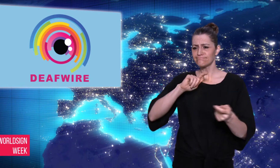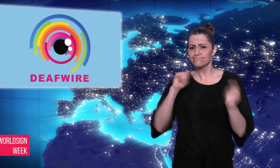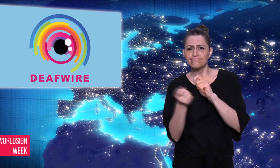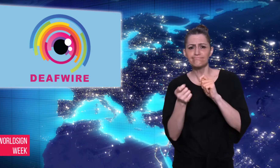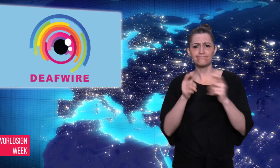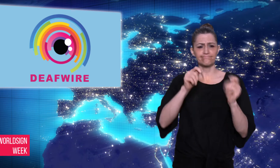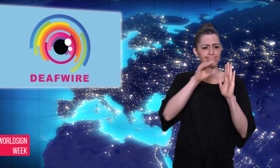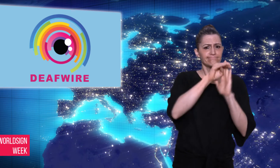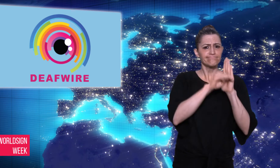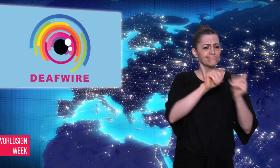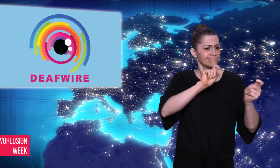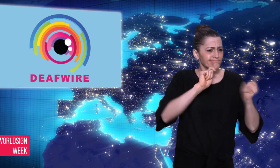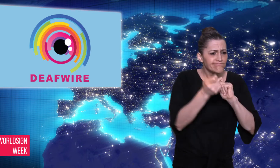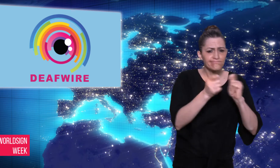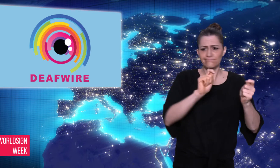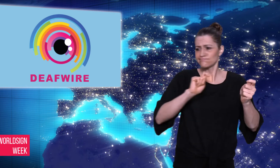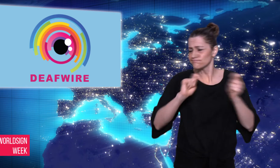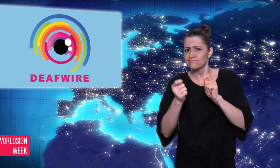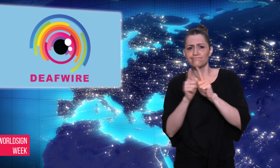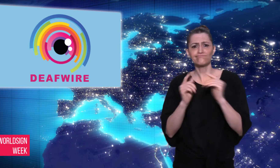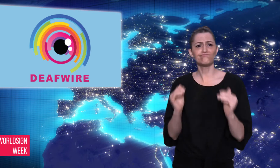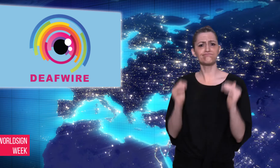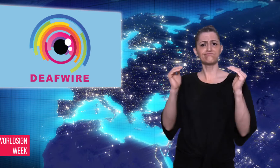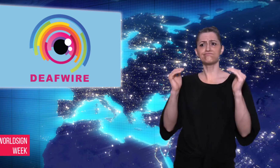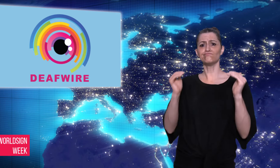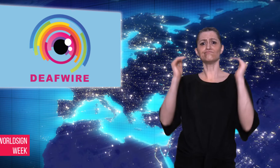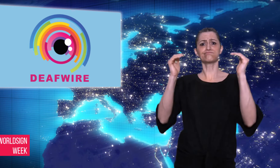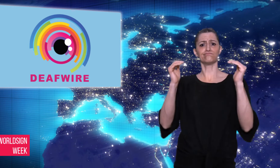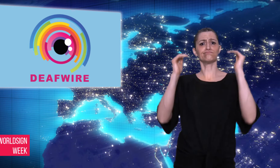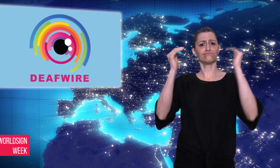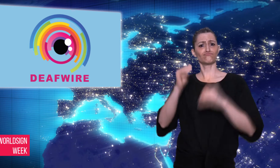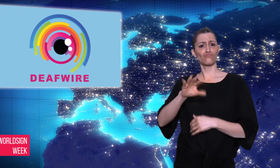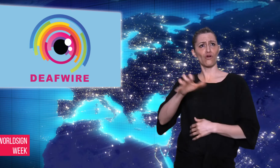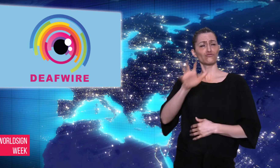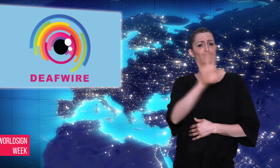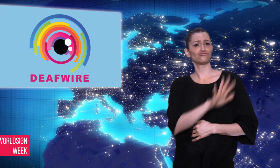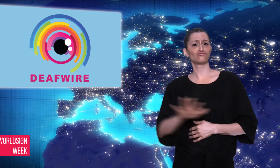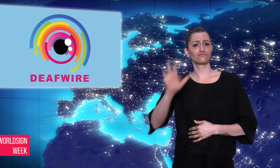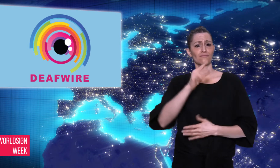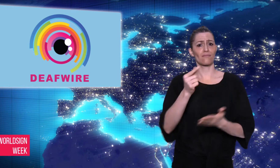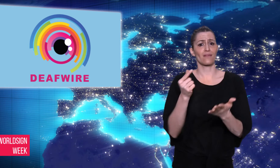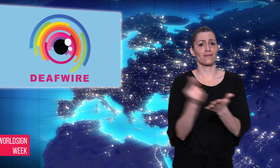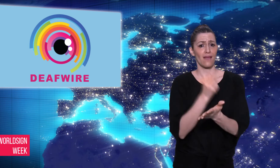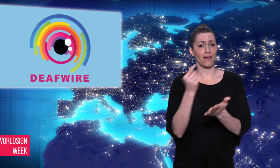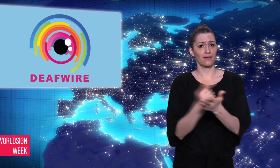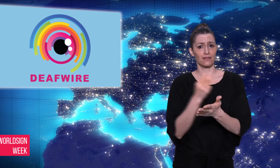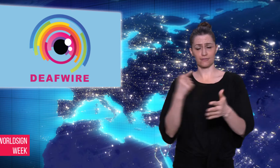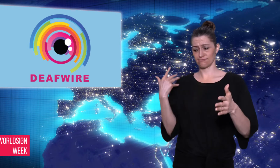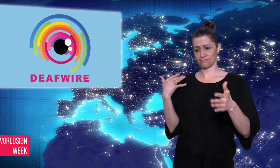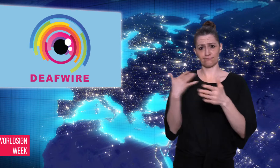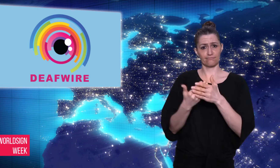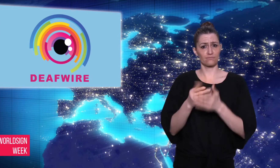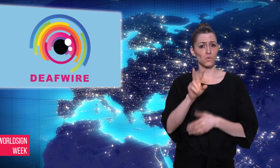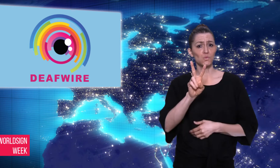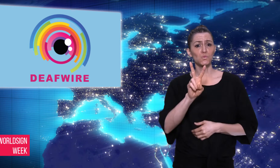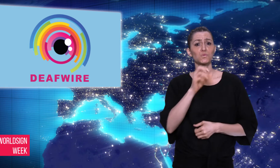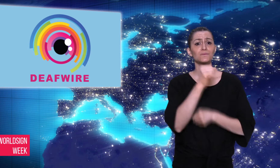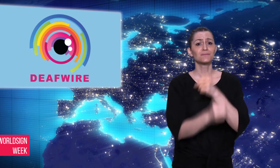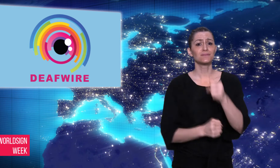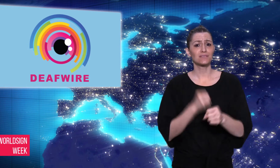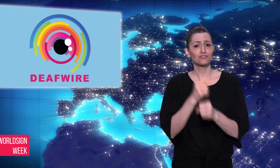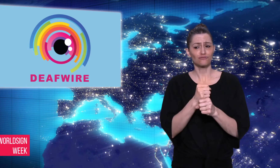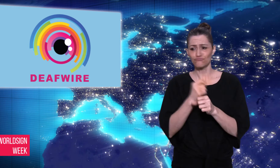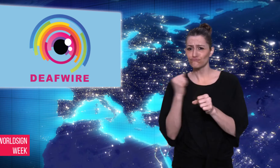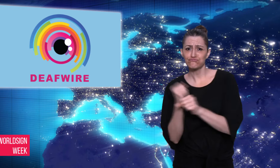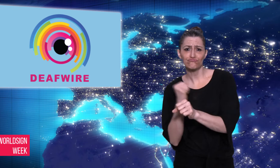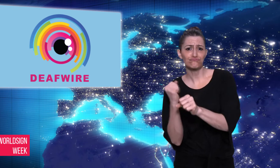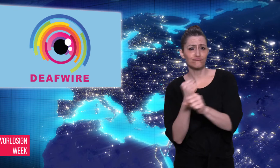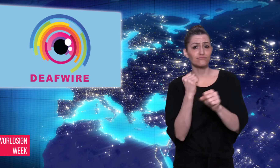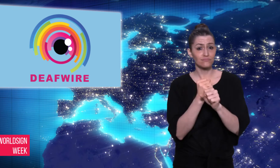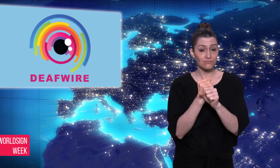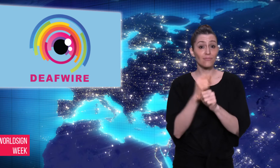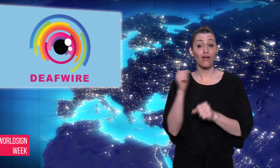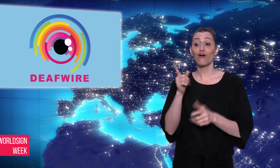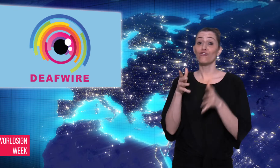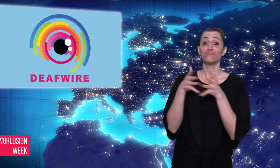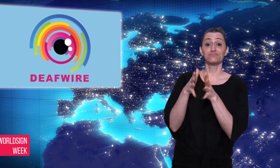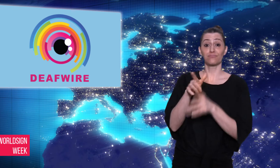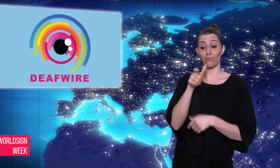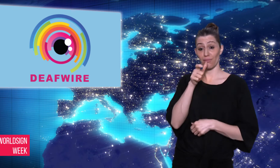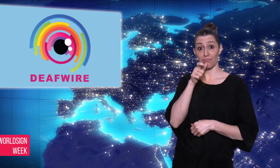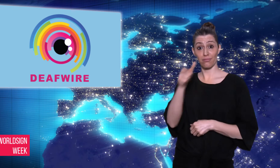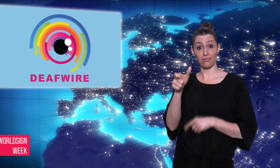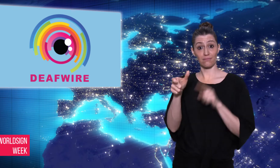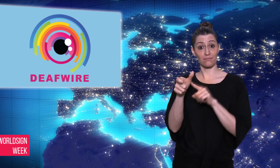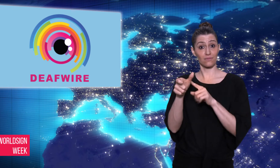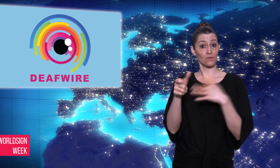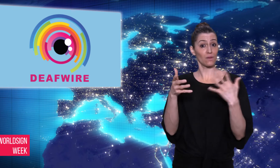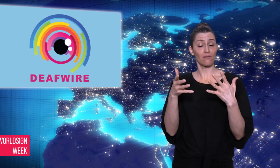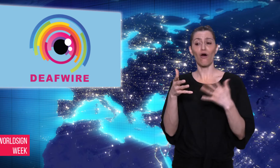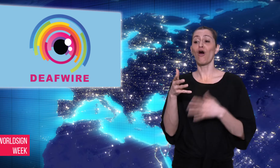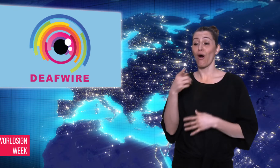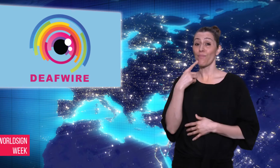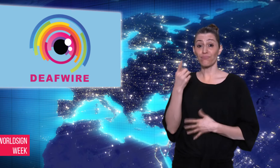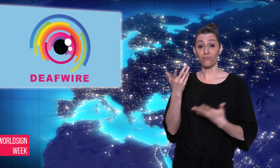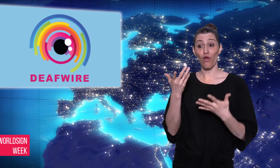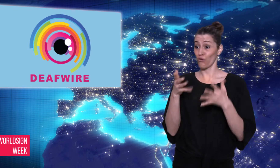changes he made in Ghana in the past two years and only “those